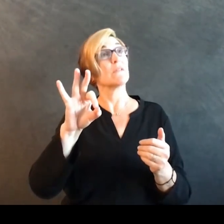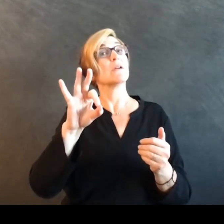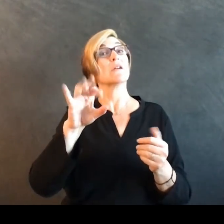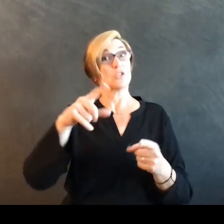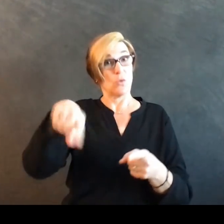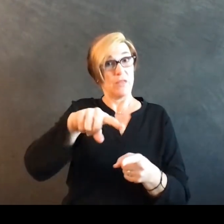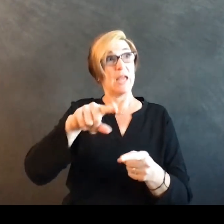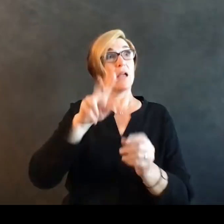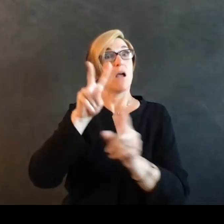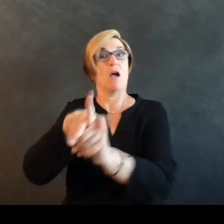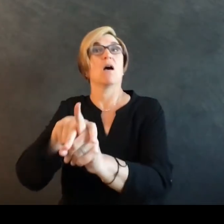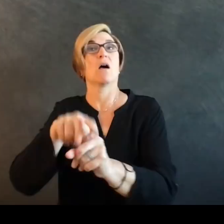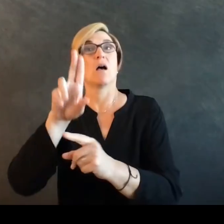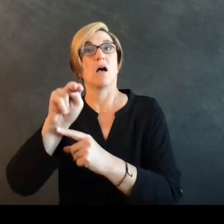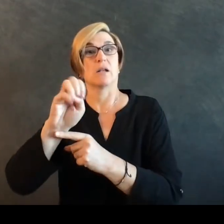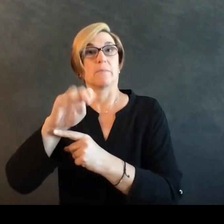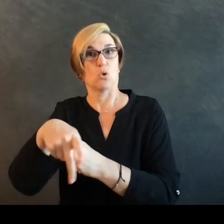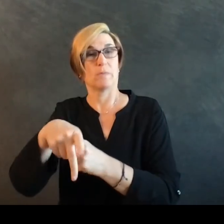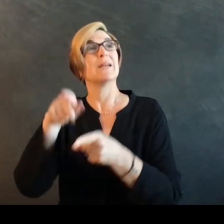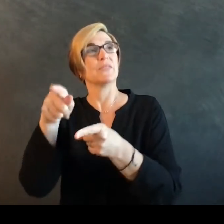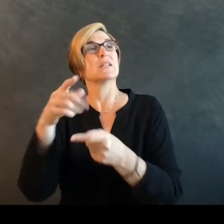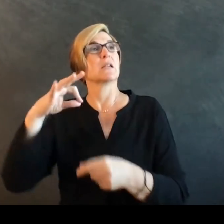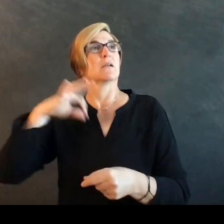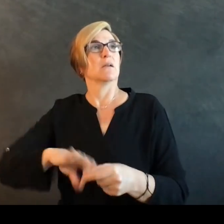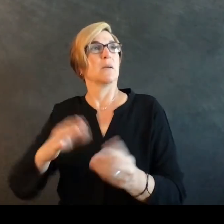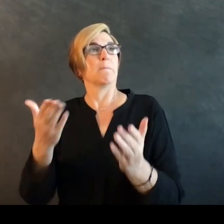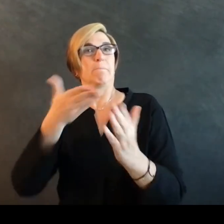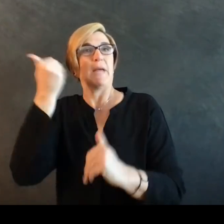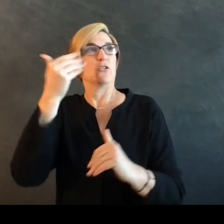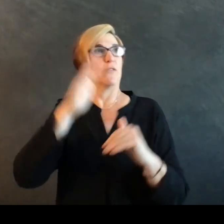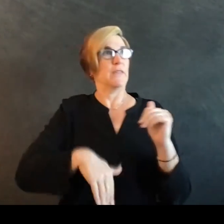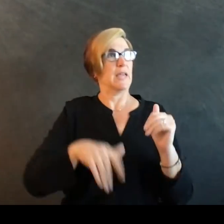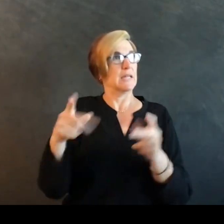and for their workers what incentives do they have right now to keep their